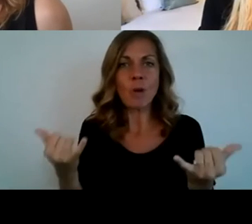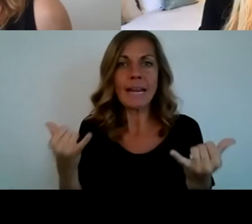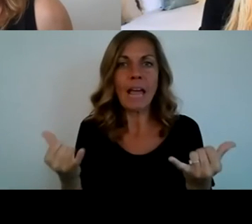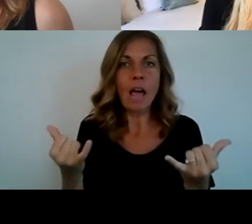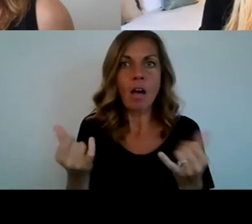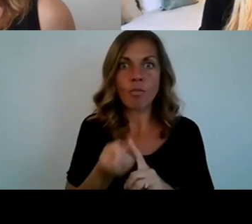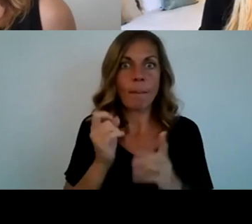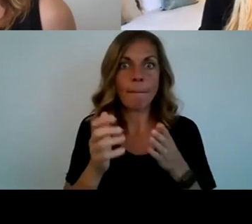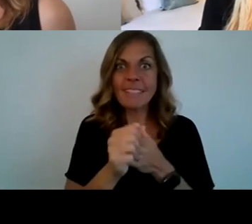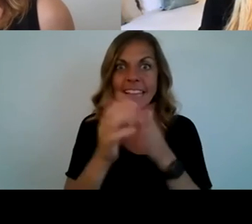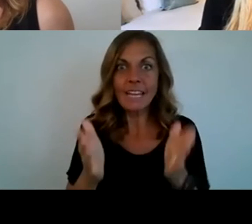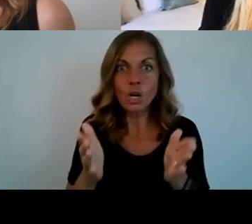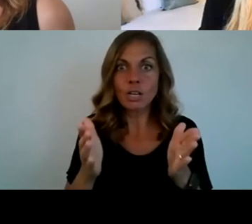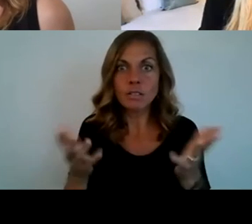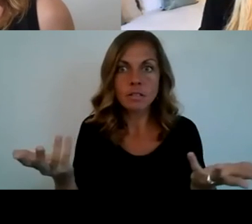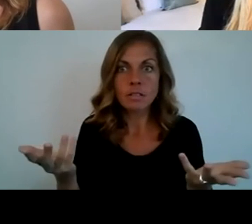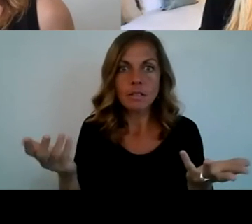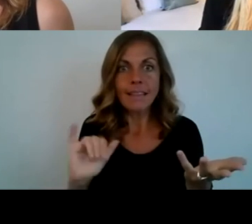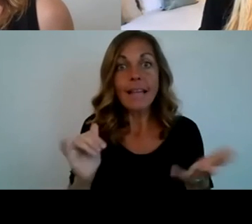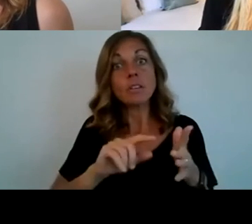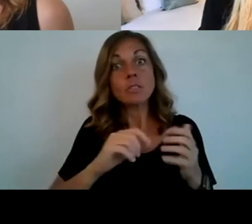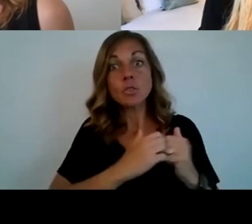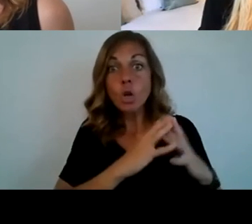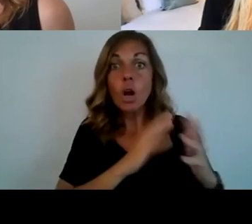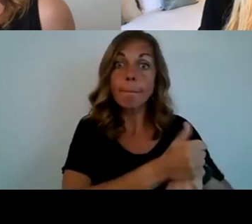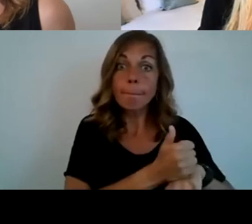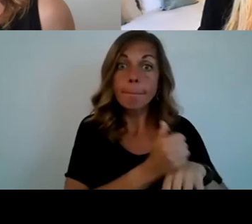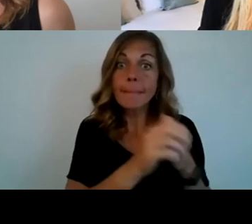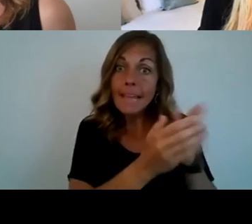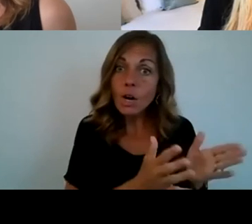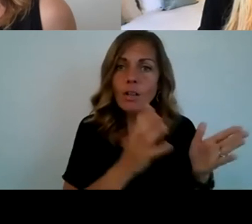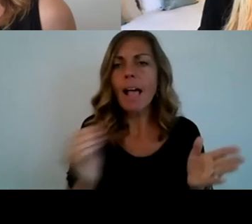leaders like you both. What does the world need right now? What do you how are you coaching